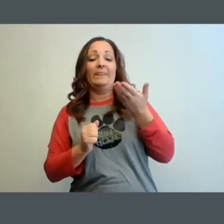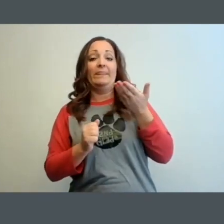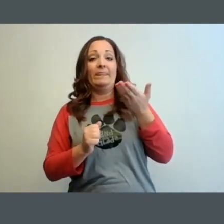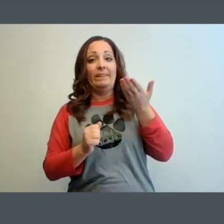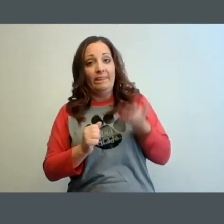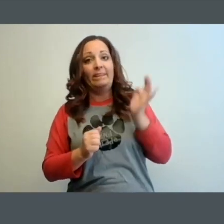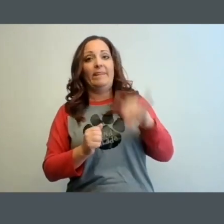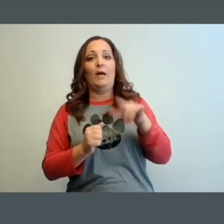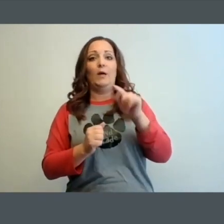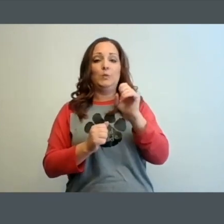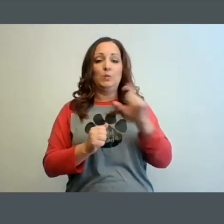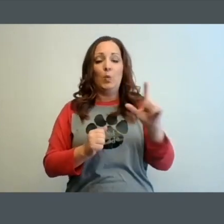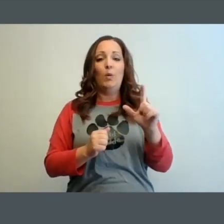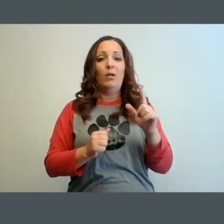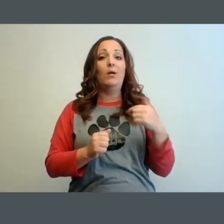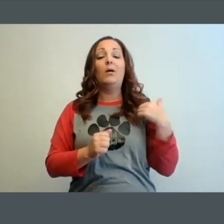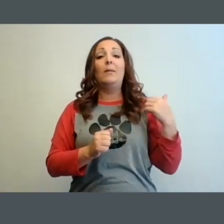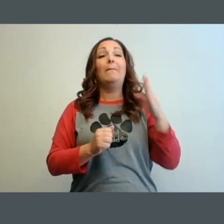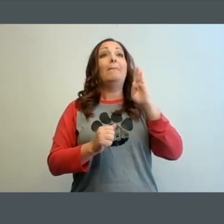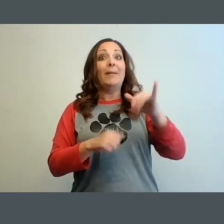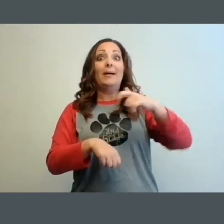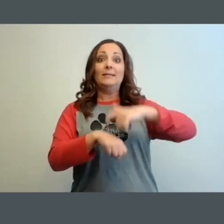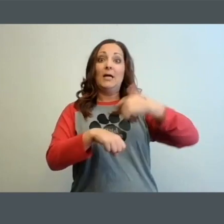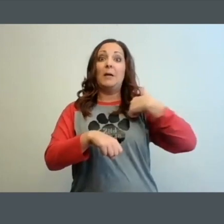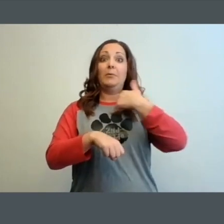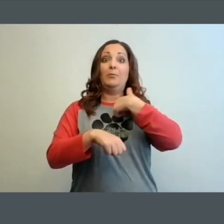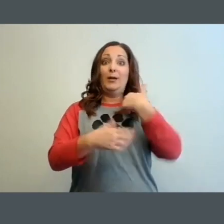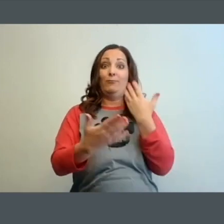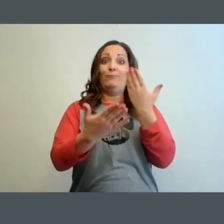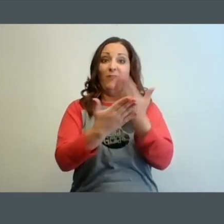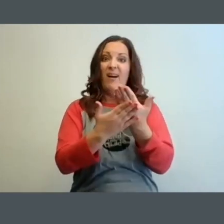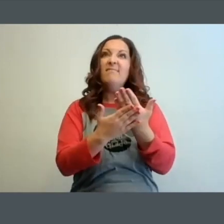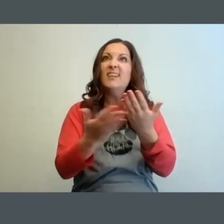that you provide during IEPs or on report cards.